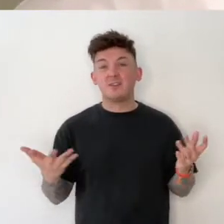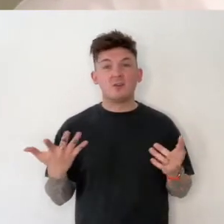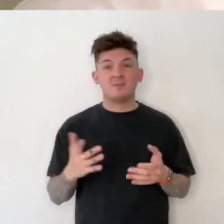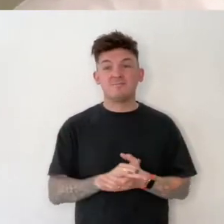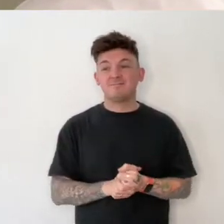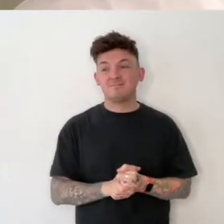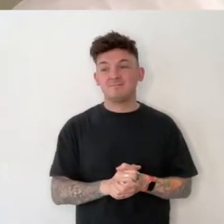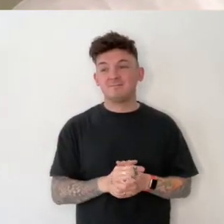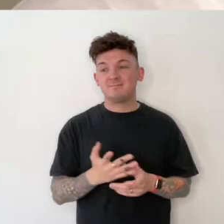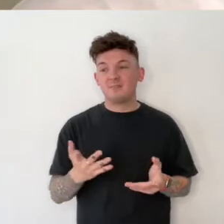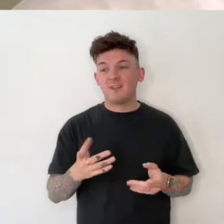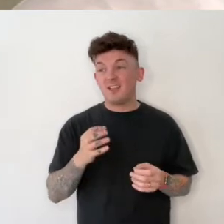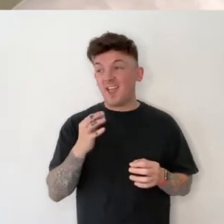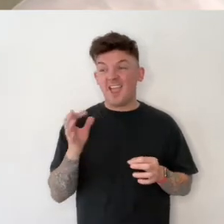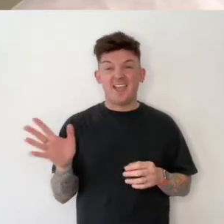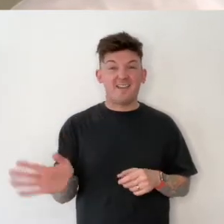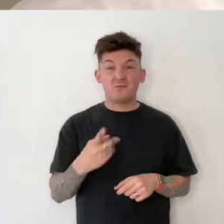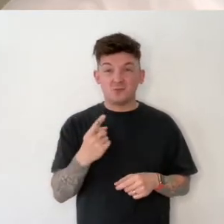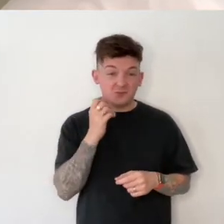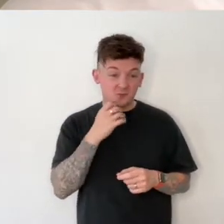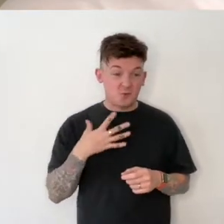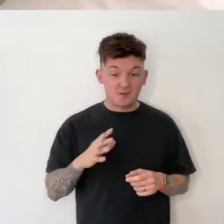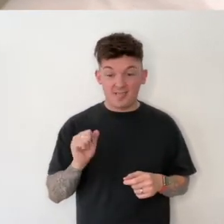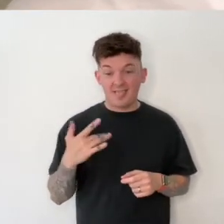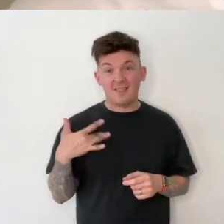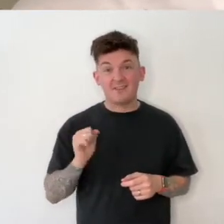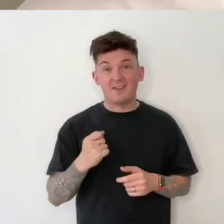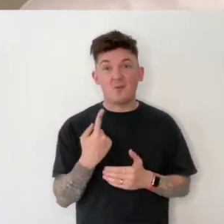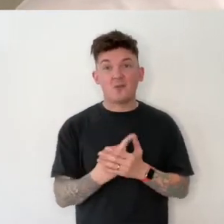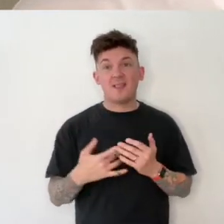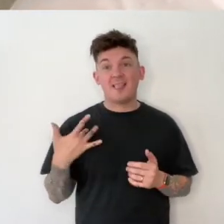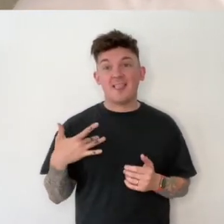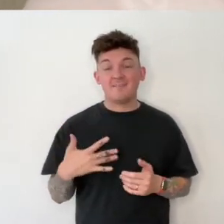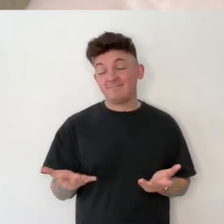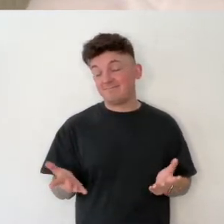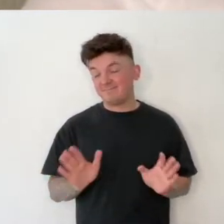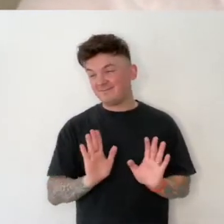just trying to get by. so just be nice. i couldn't agree more I mean, yeah, i don't